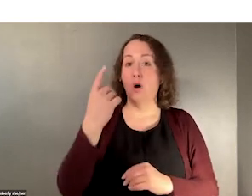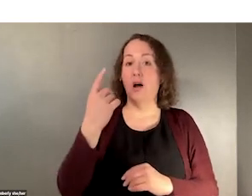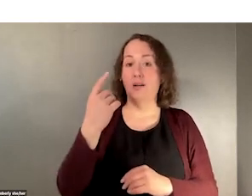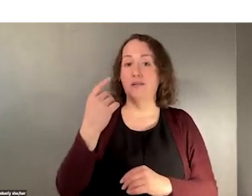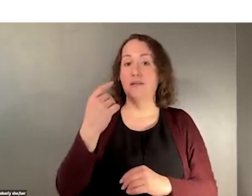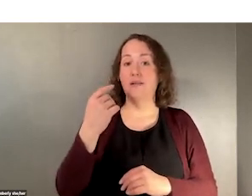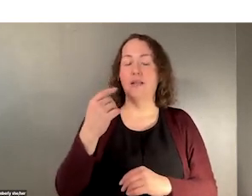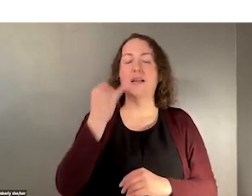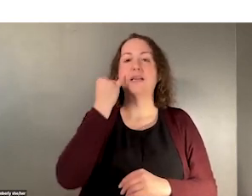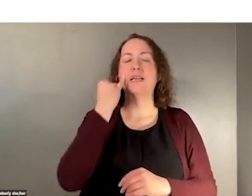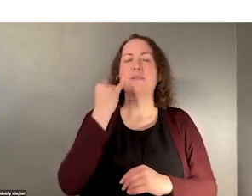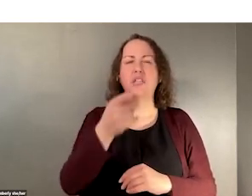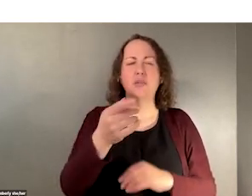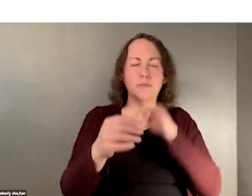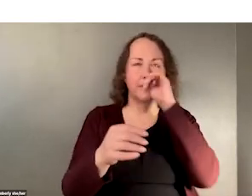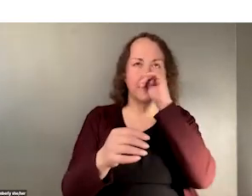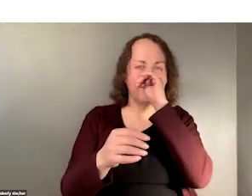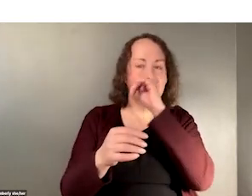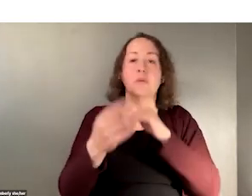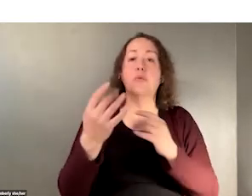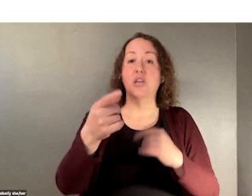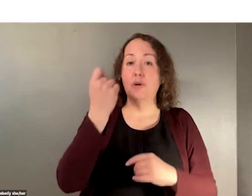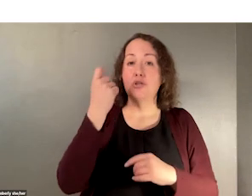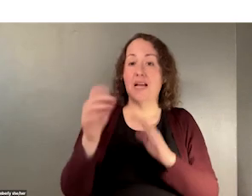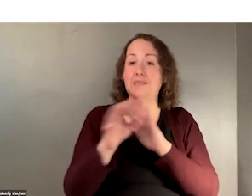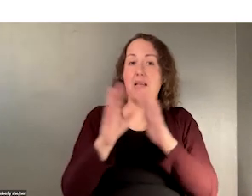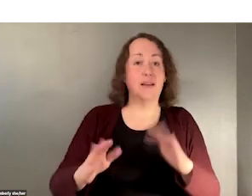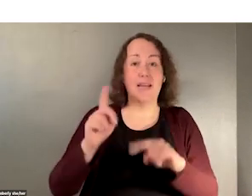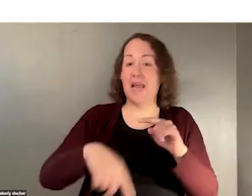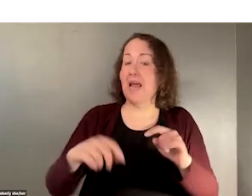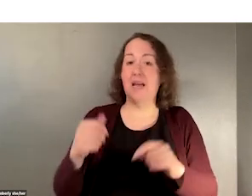like, you understand delegates can't certify it, but if they could get a preview